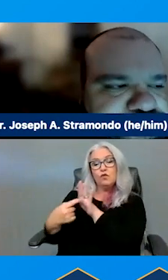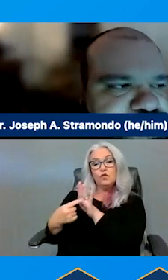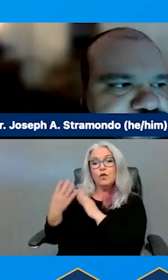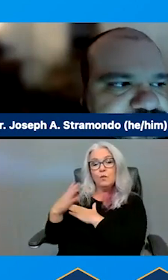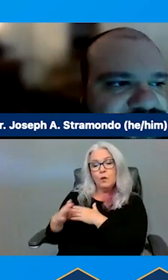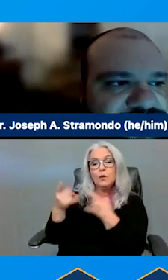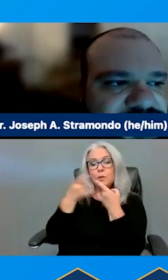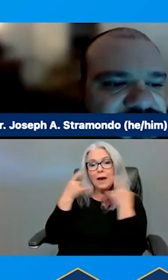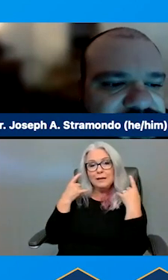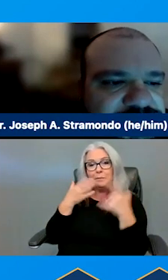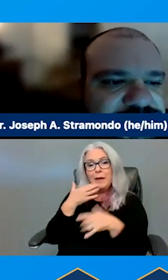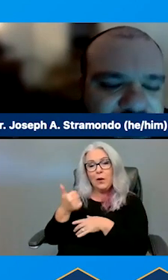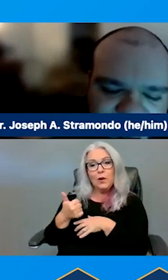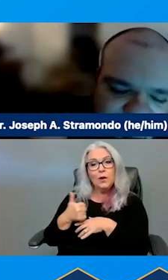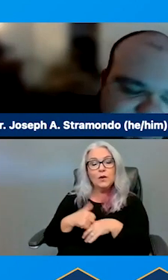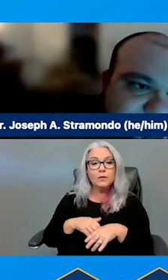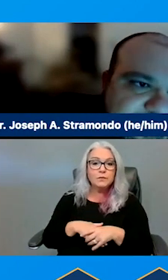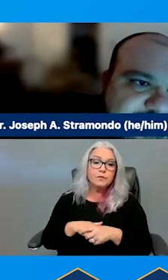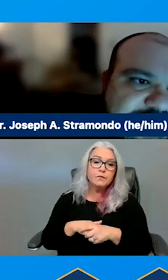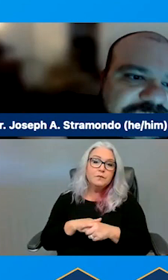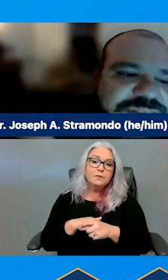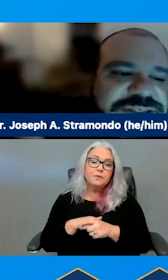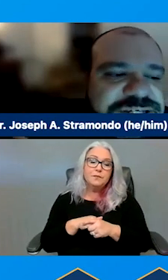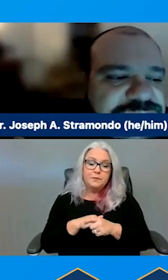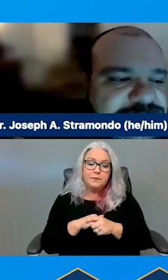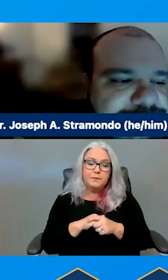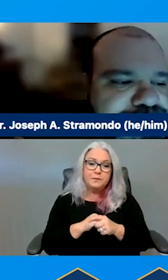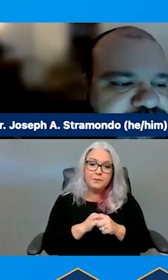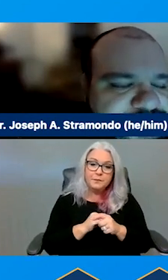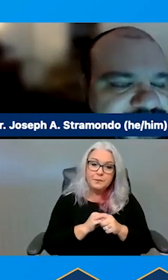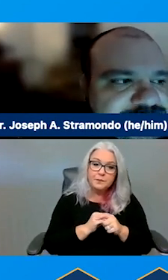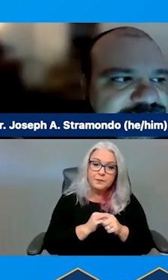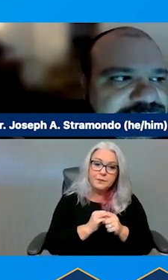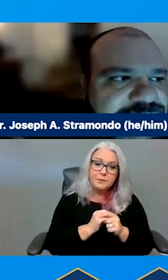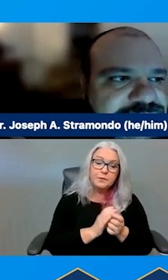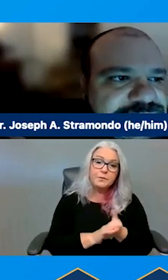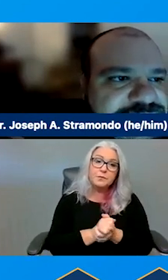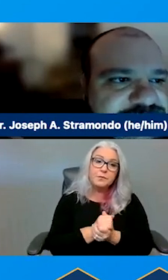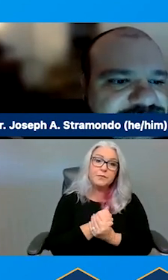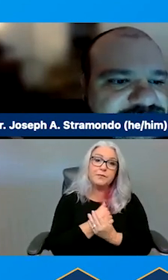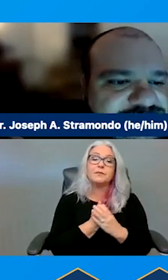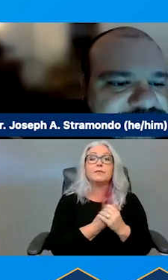Okay. And so -- sorry. The